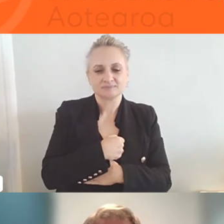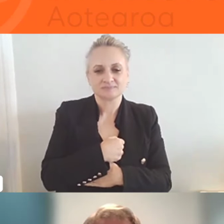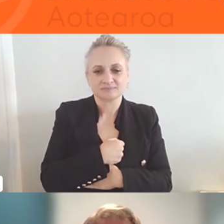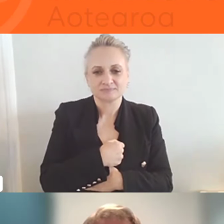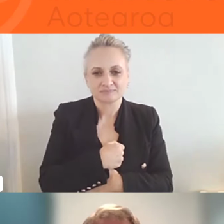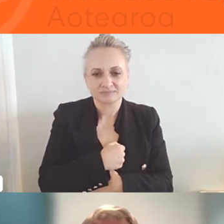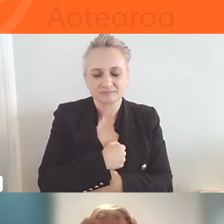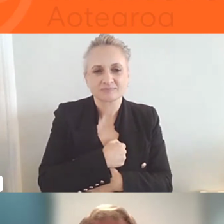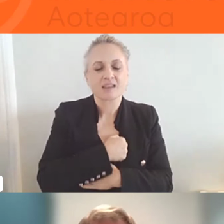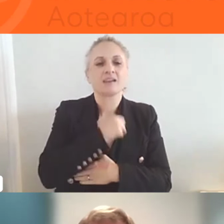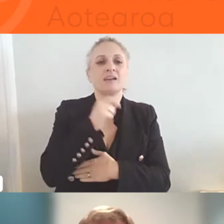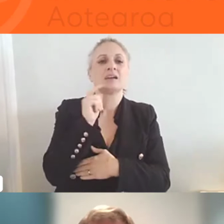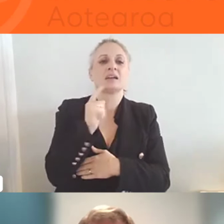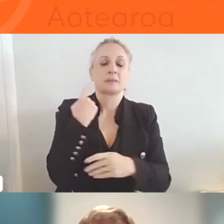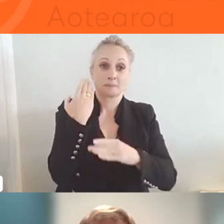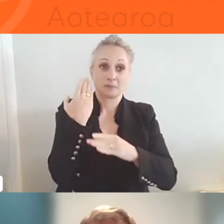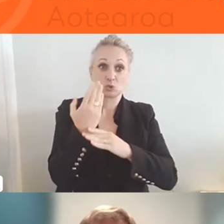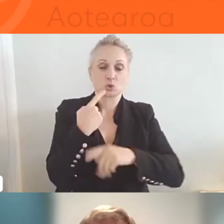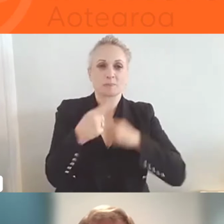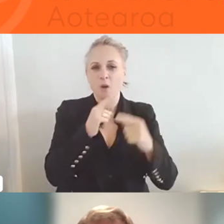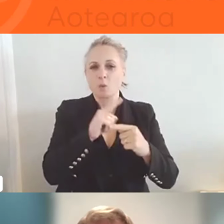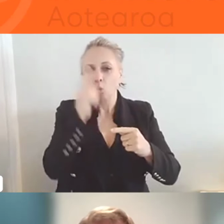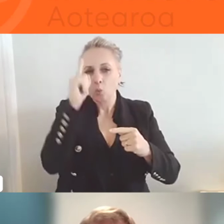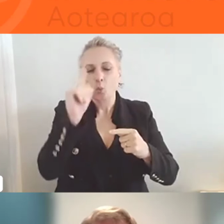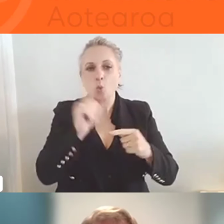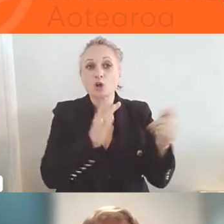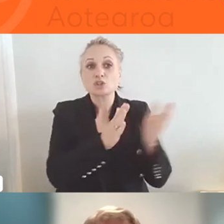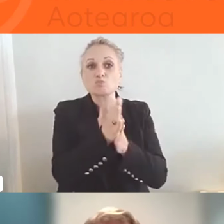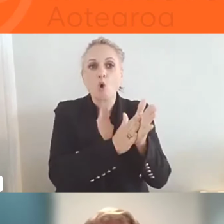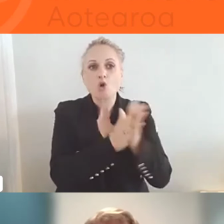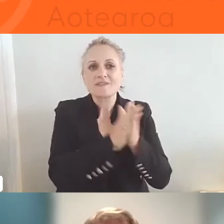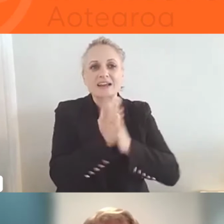in new large developments, which is largely that disconnect between